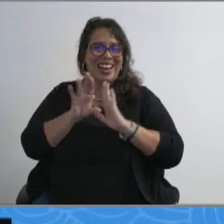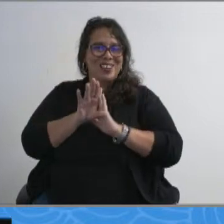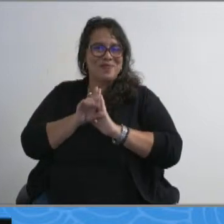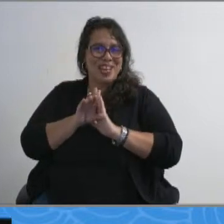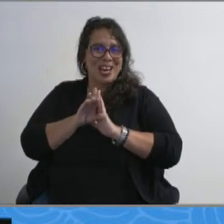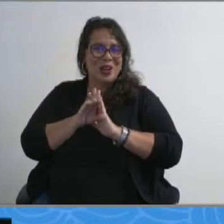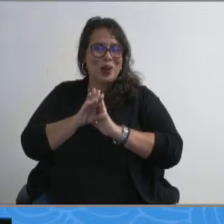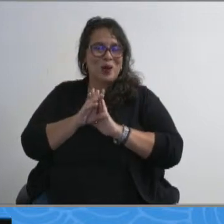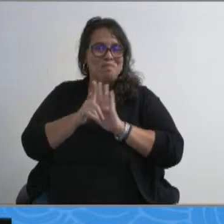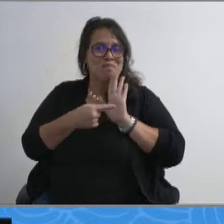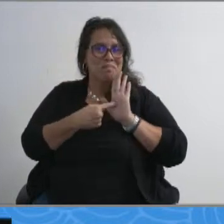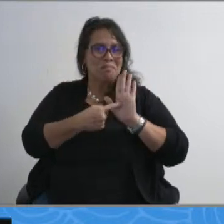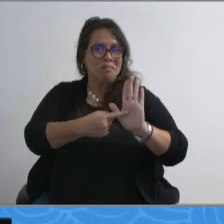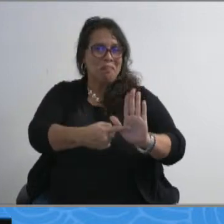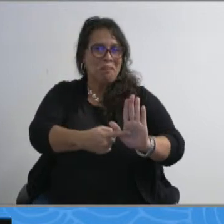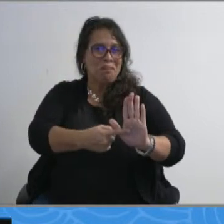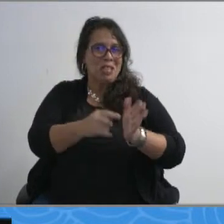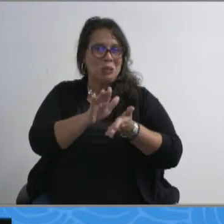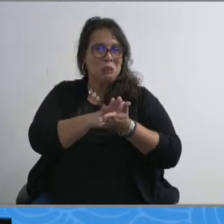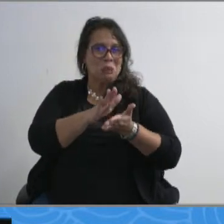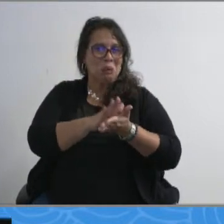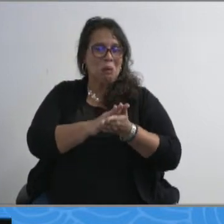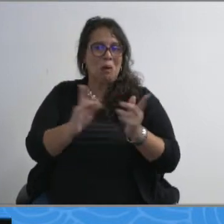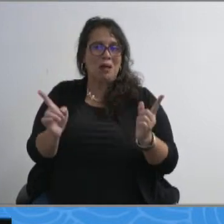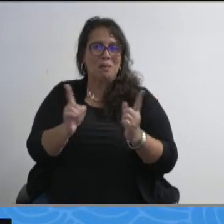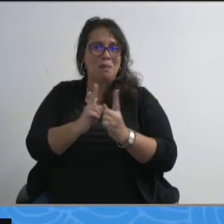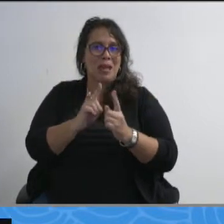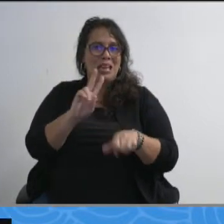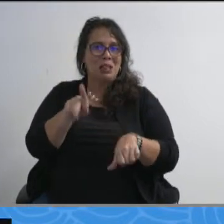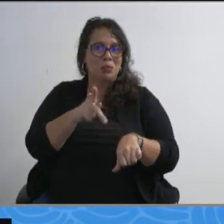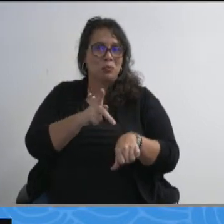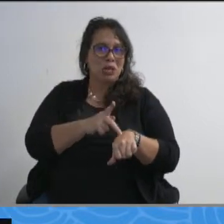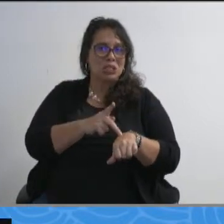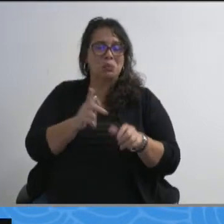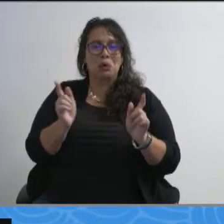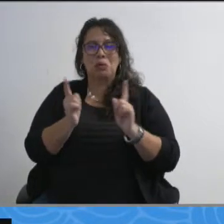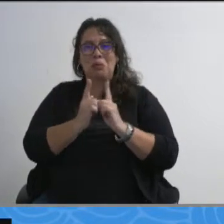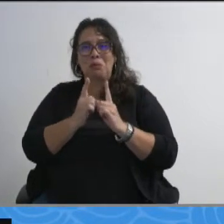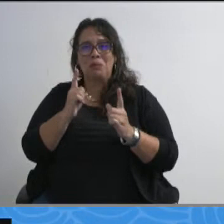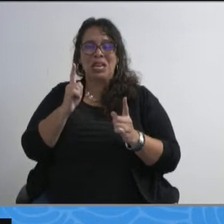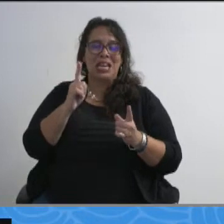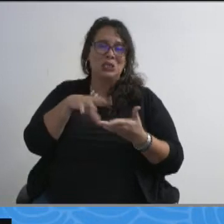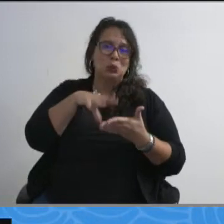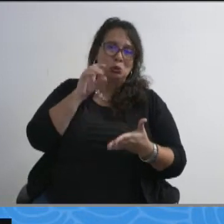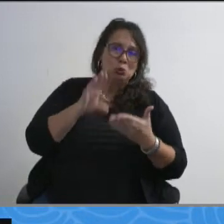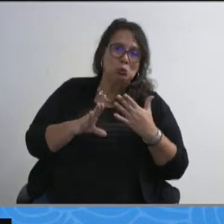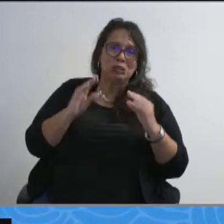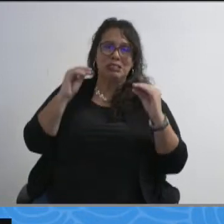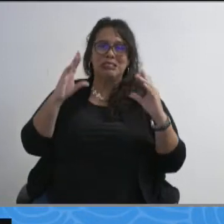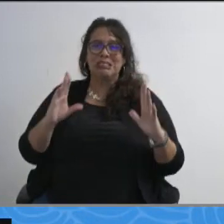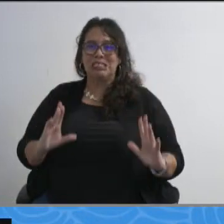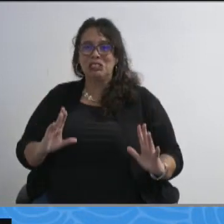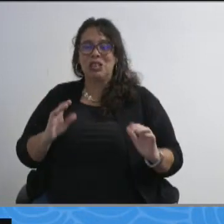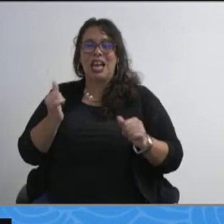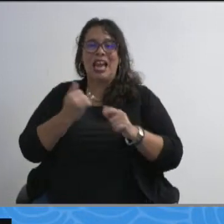that highlights their school. You'll meet the principal. You'll perhaps meet some students or teachers. So, each school right now is creating a unique video